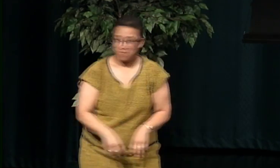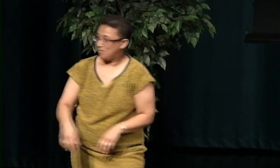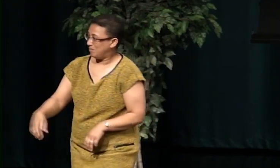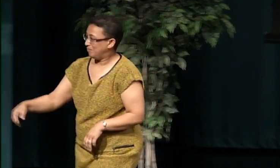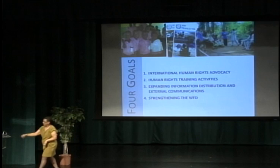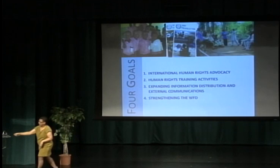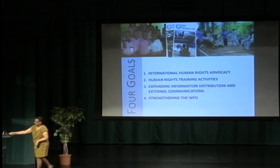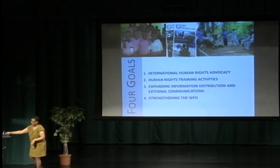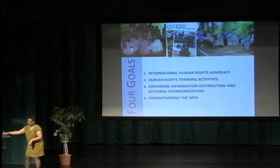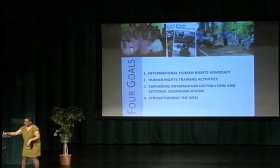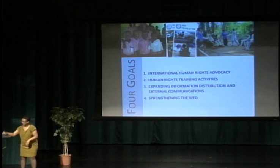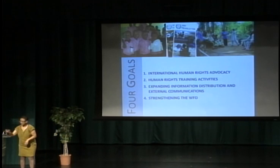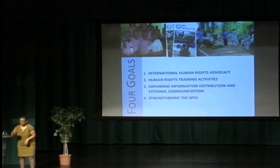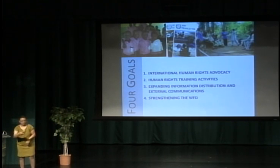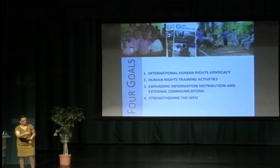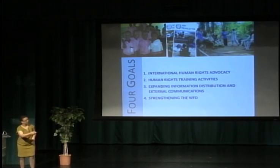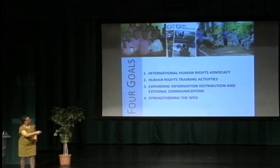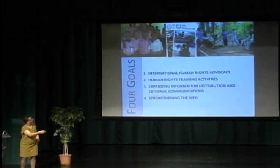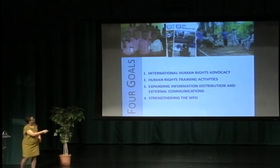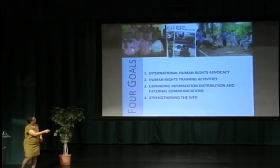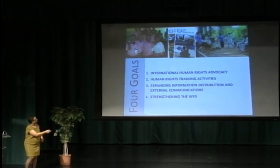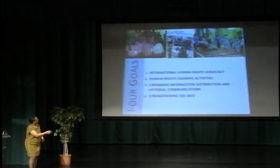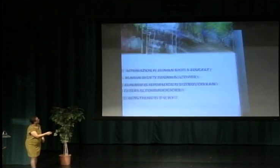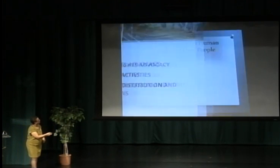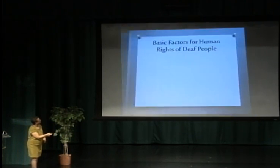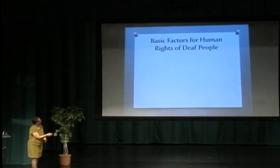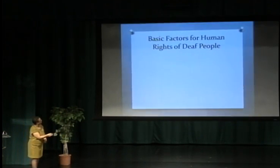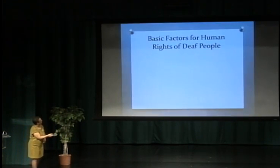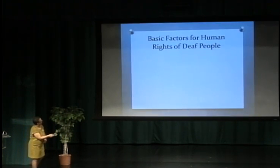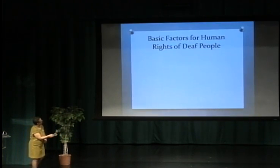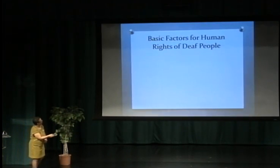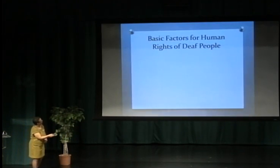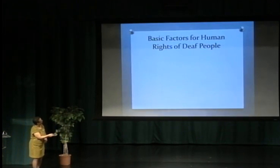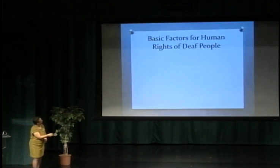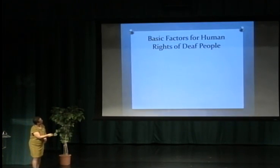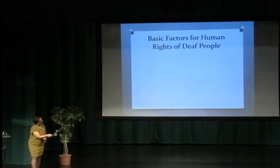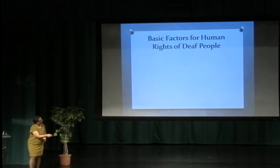We know that we can develop our community further.